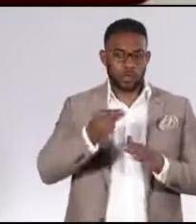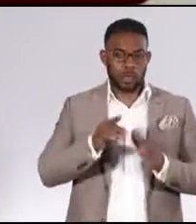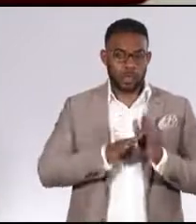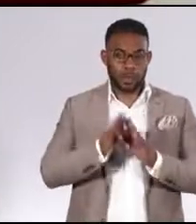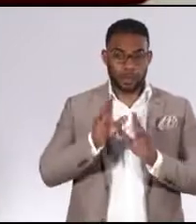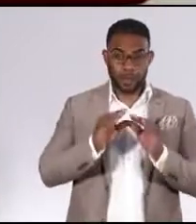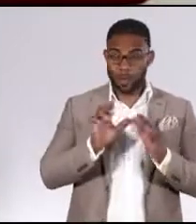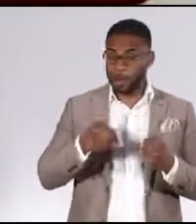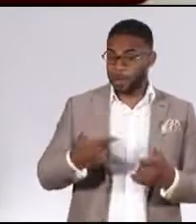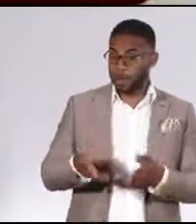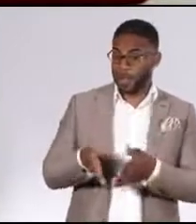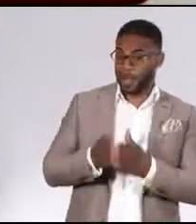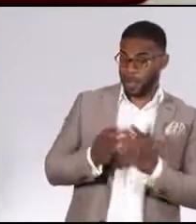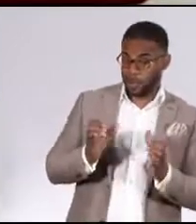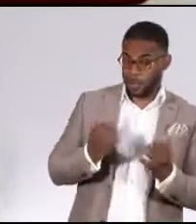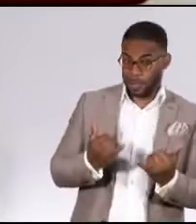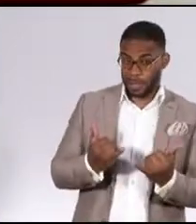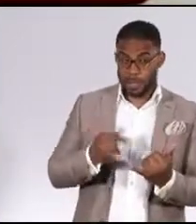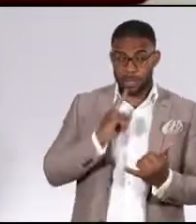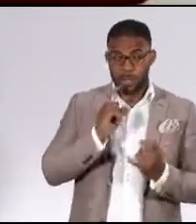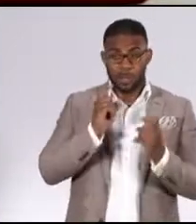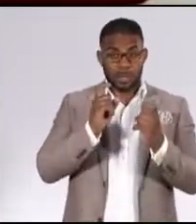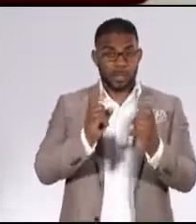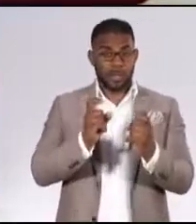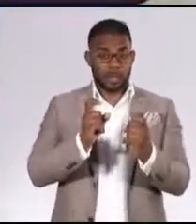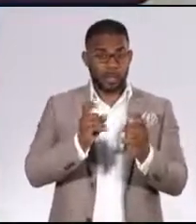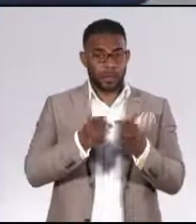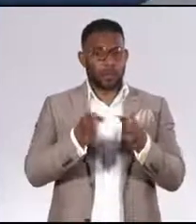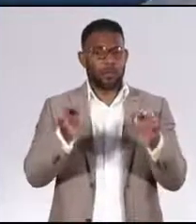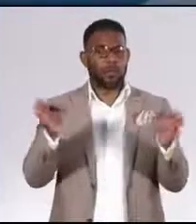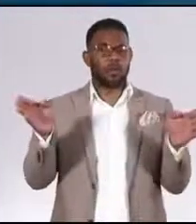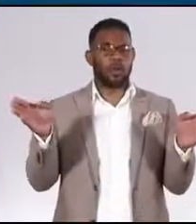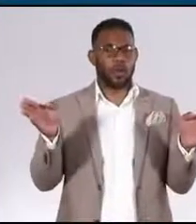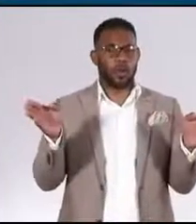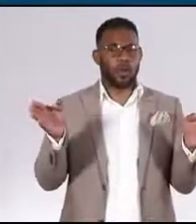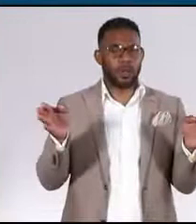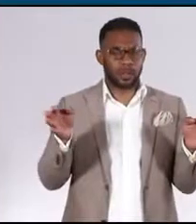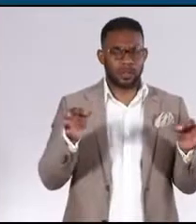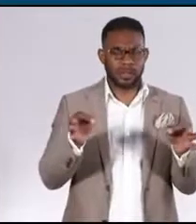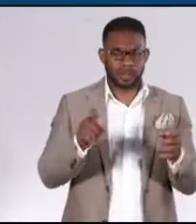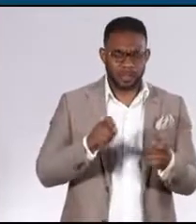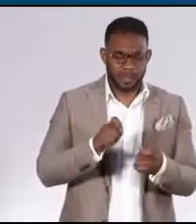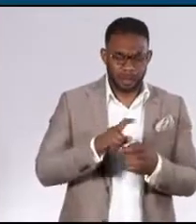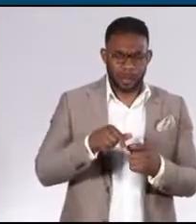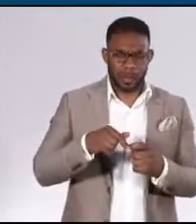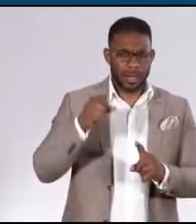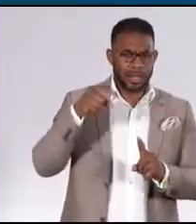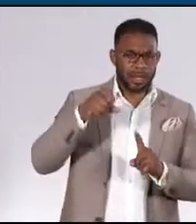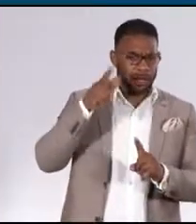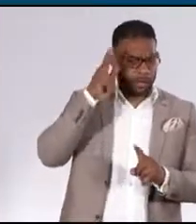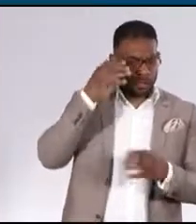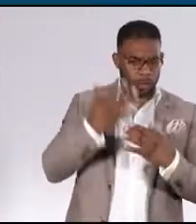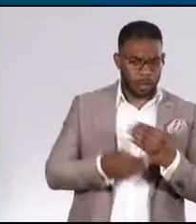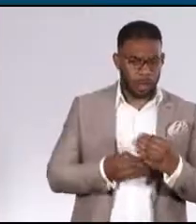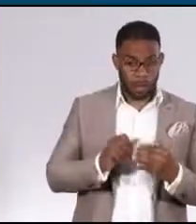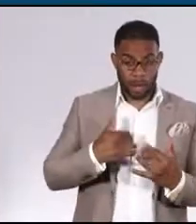uh What i've been asked to do today is to give a broad uh overview specific around sensual hearing loss and what I like to do.